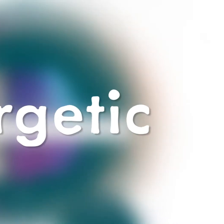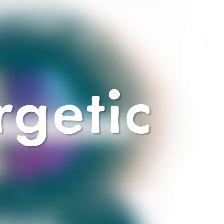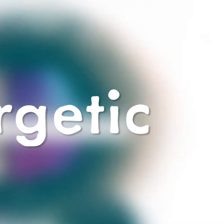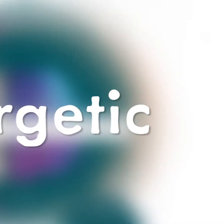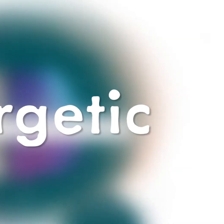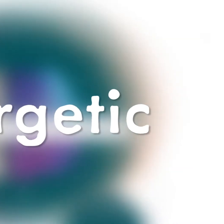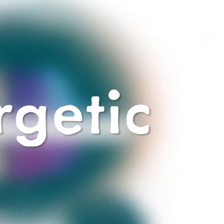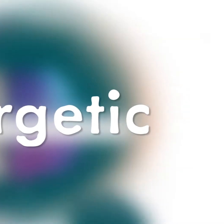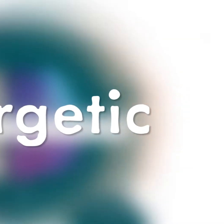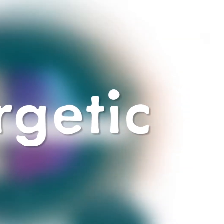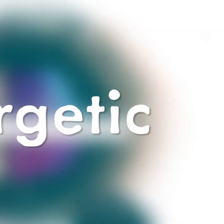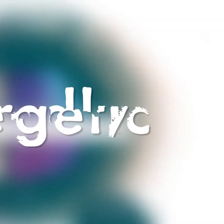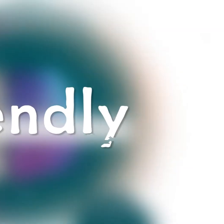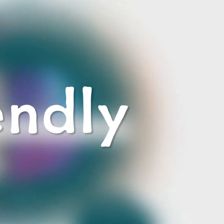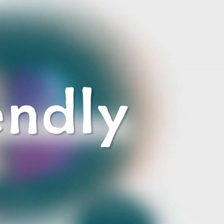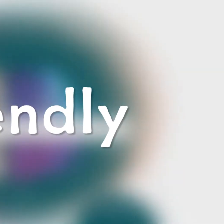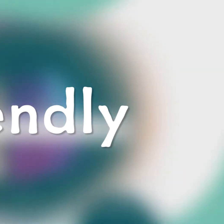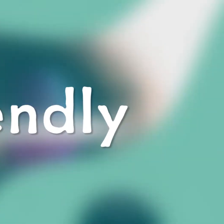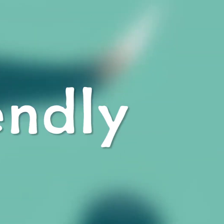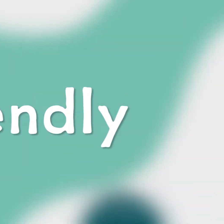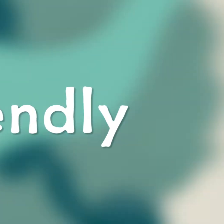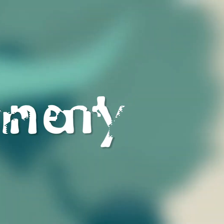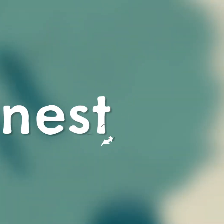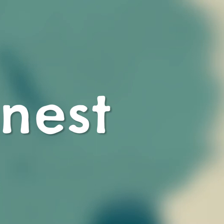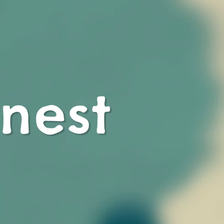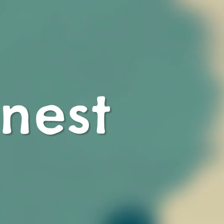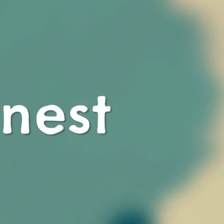energetic, friendly, honest,